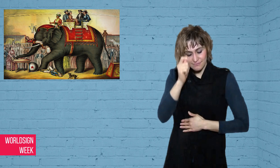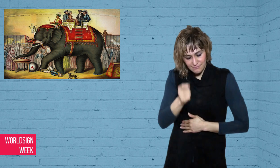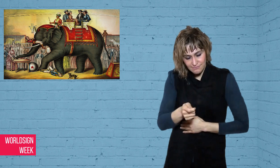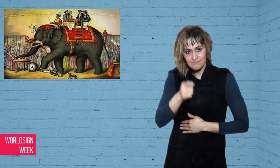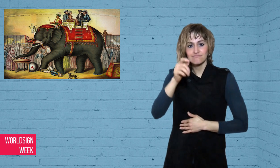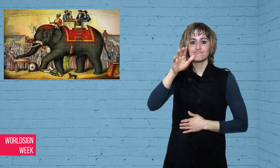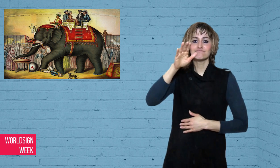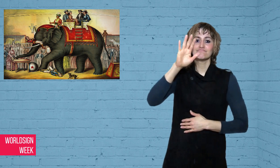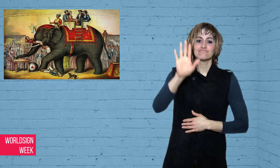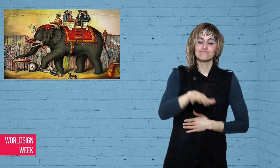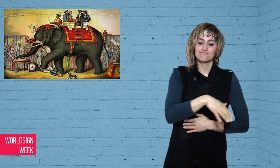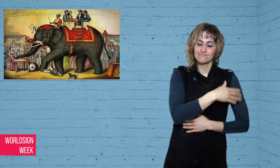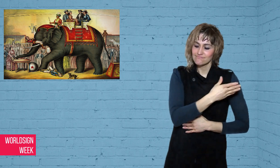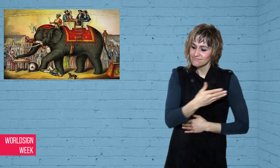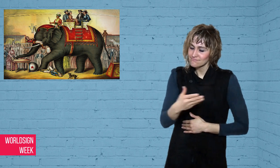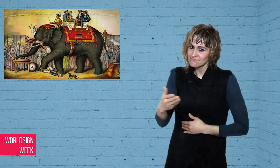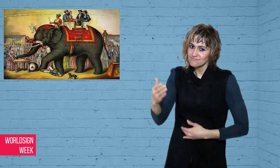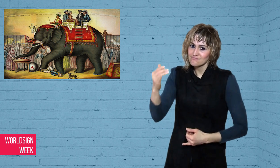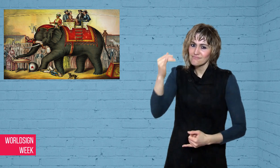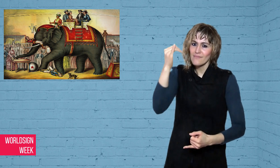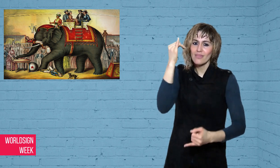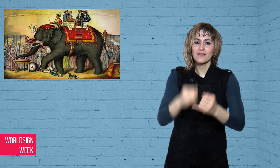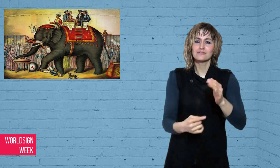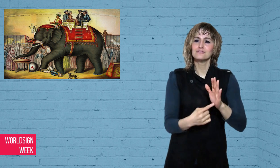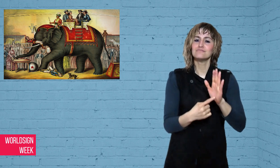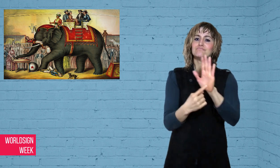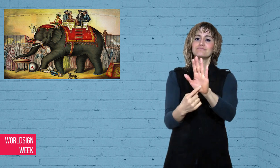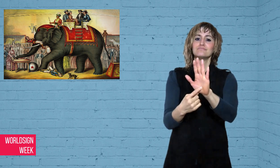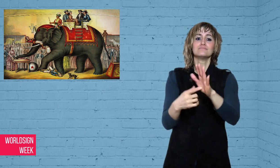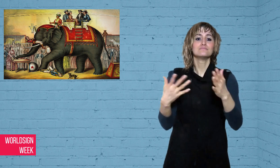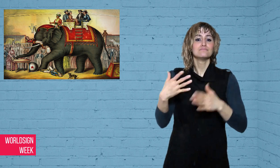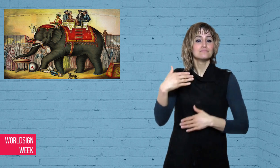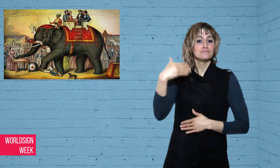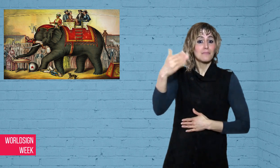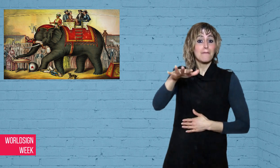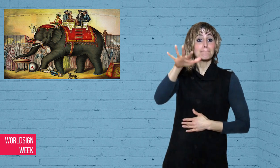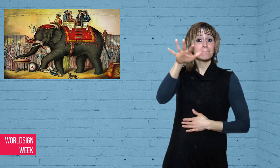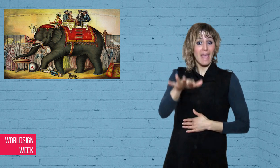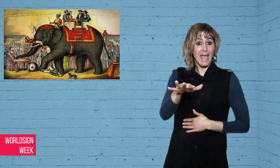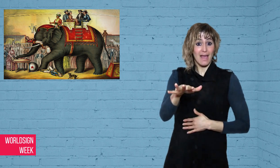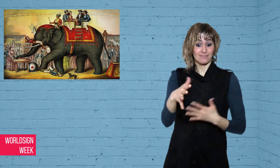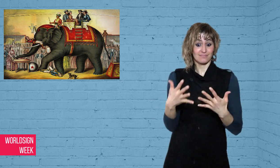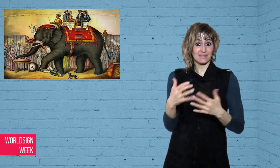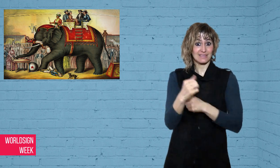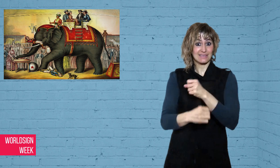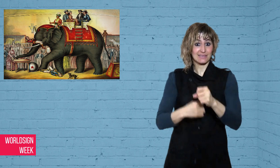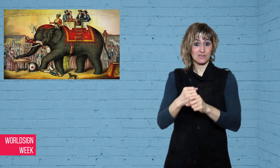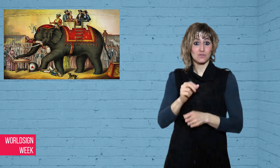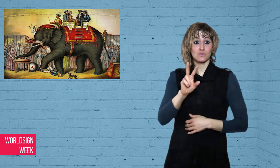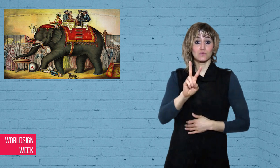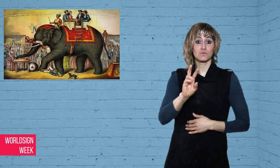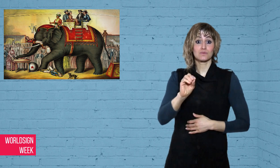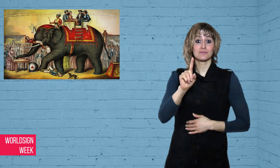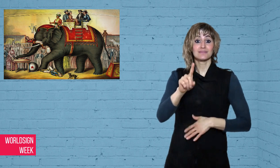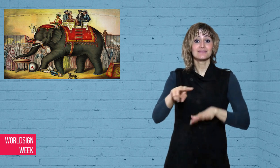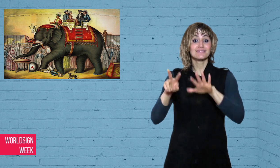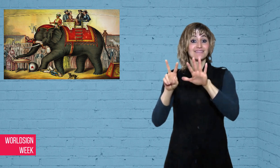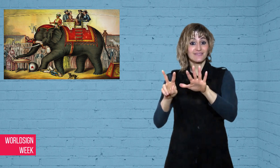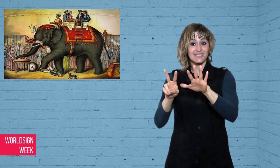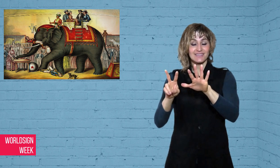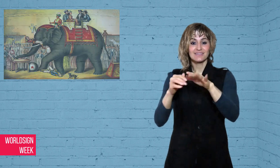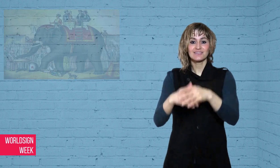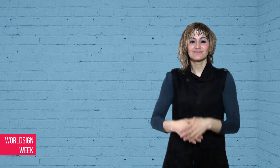in May 2017.